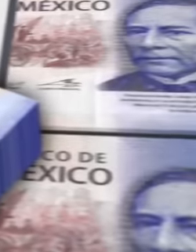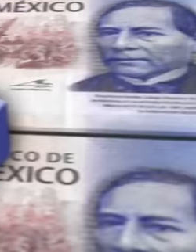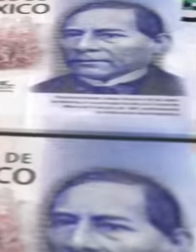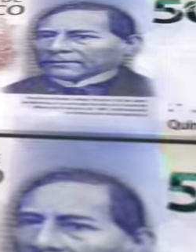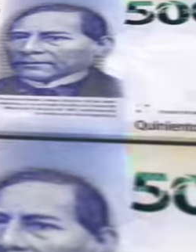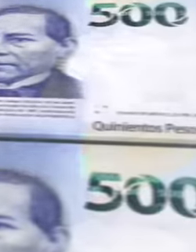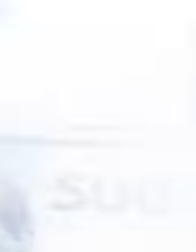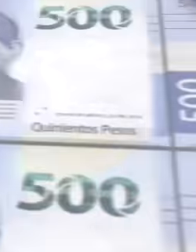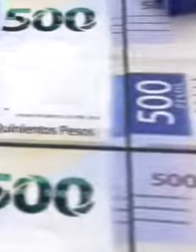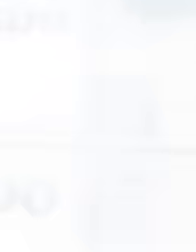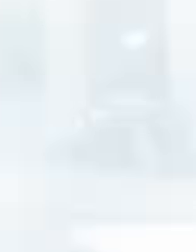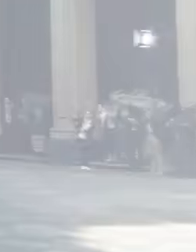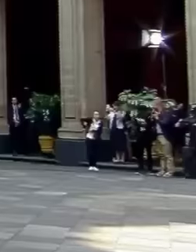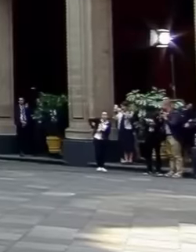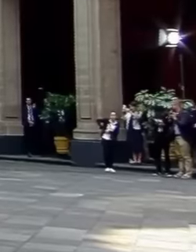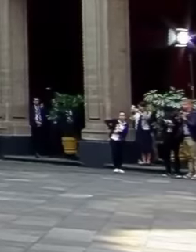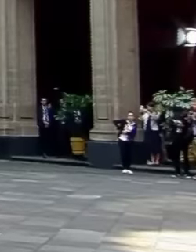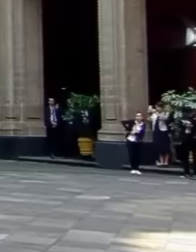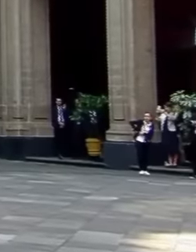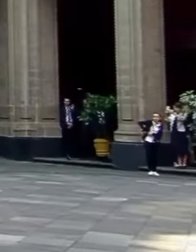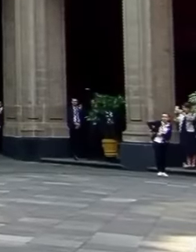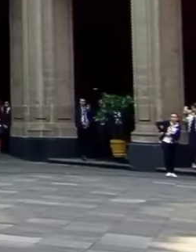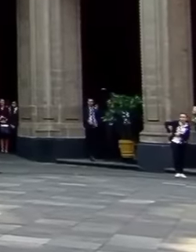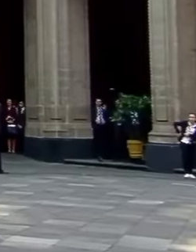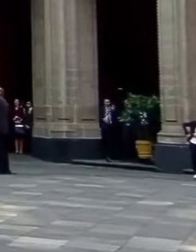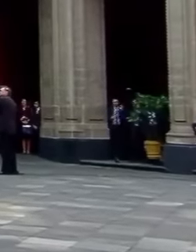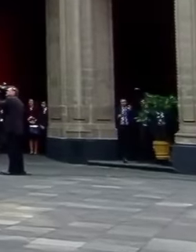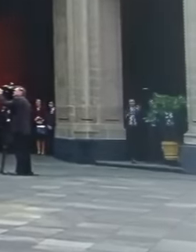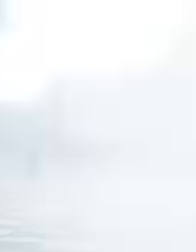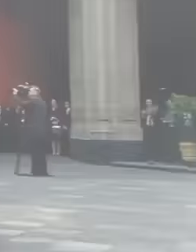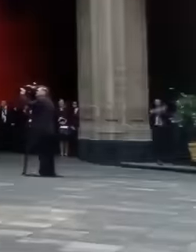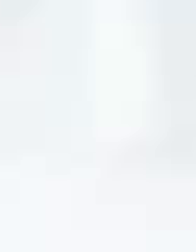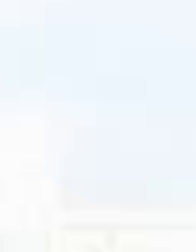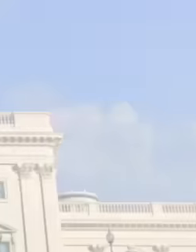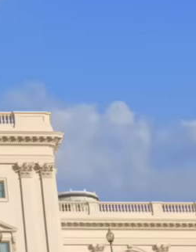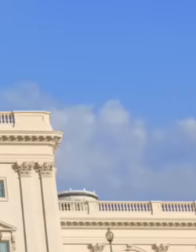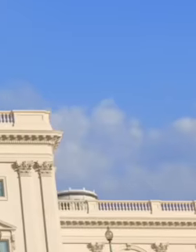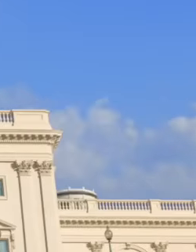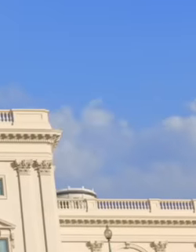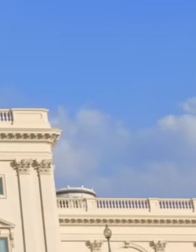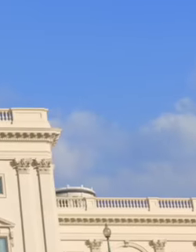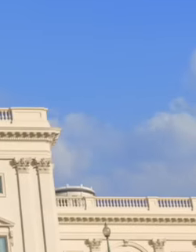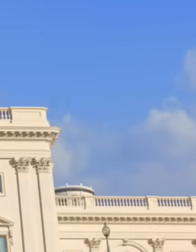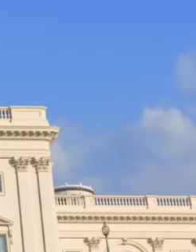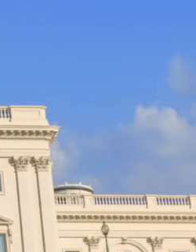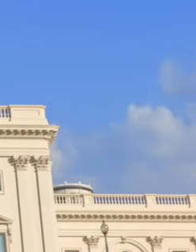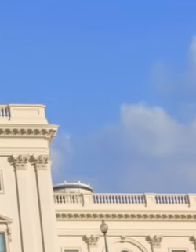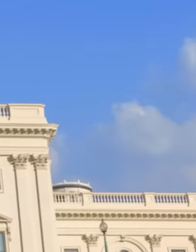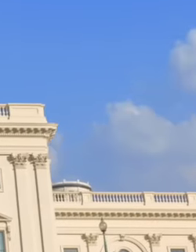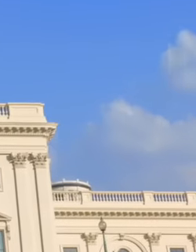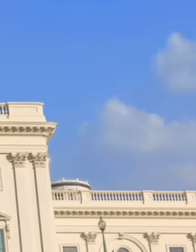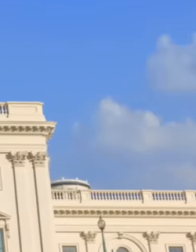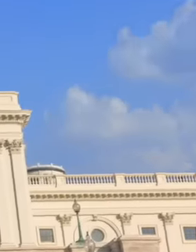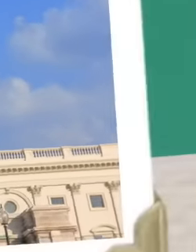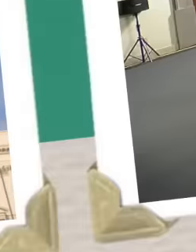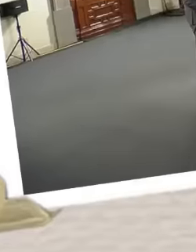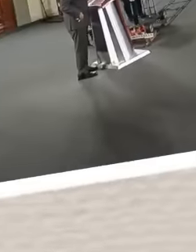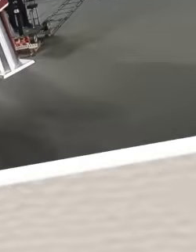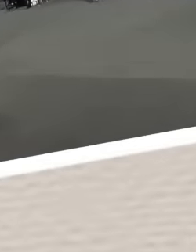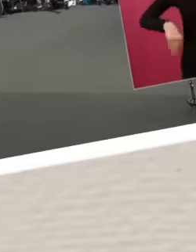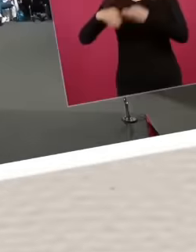cost and that the free trade agreements with the nations of the North will not affect anything